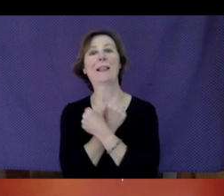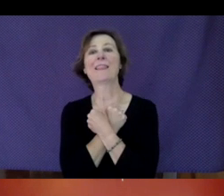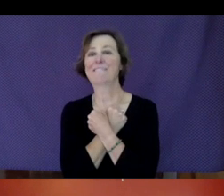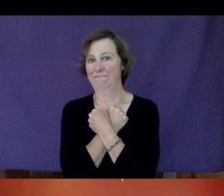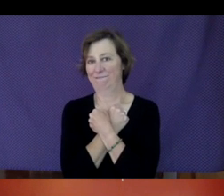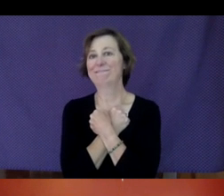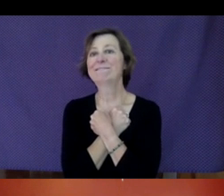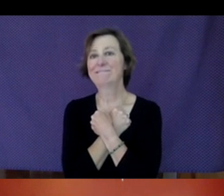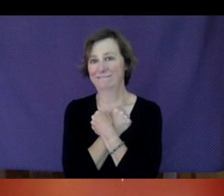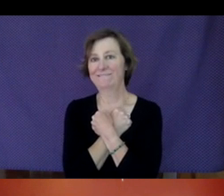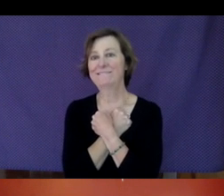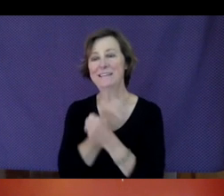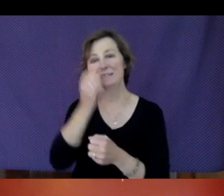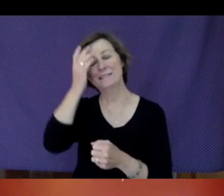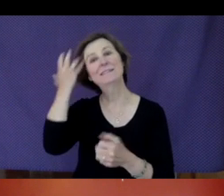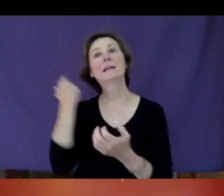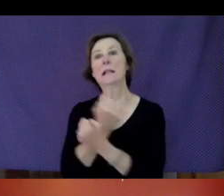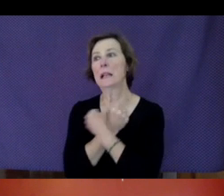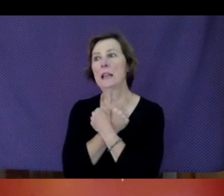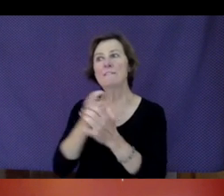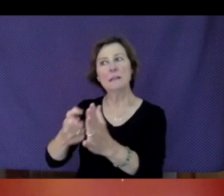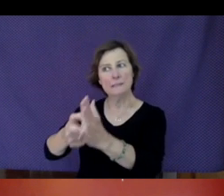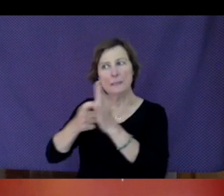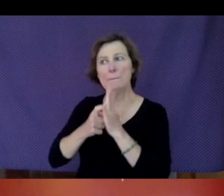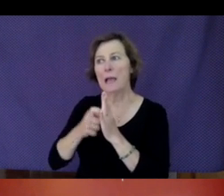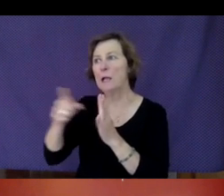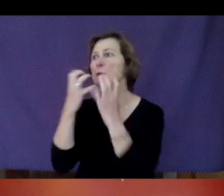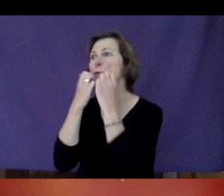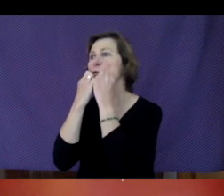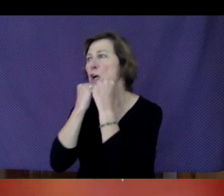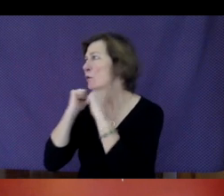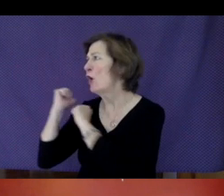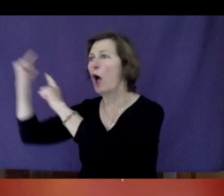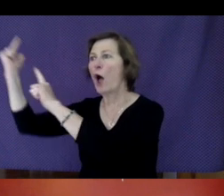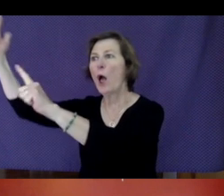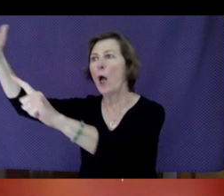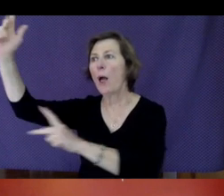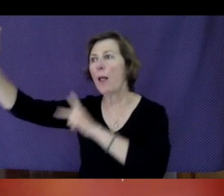Love that demands you cherish all people not just yourself and safety